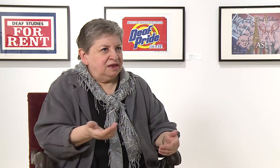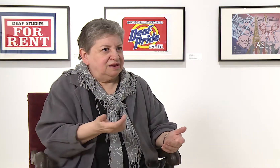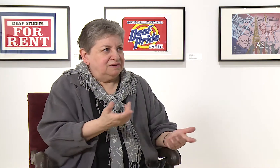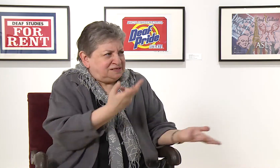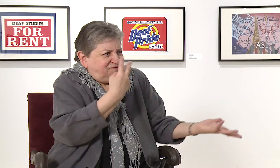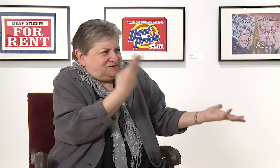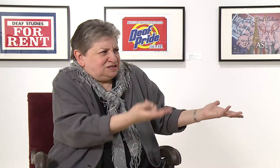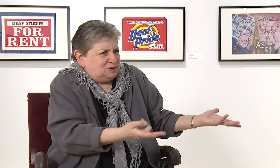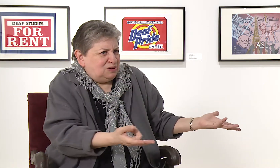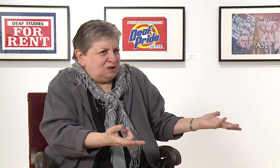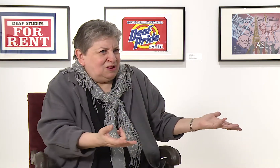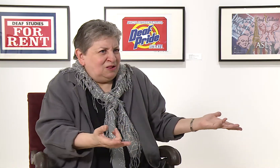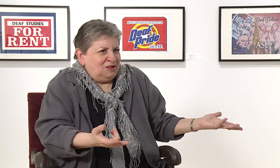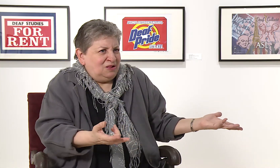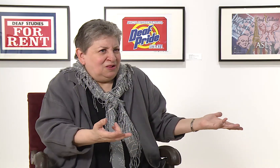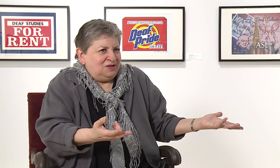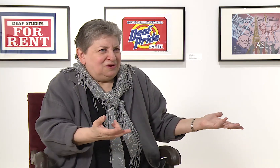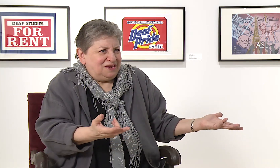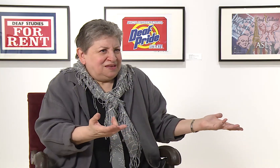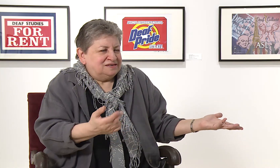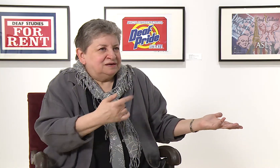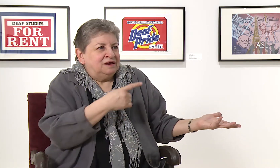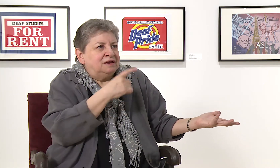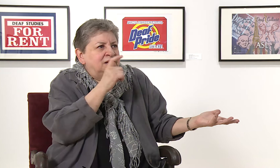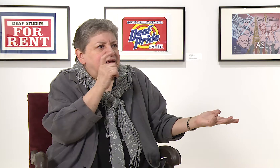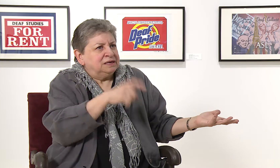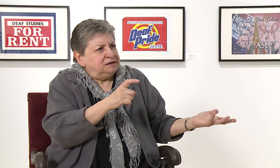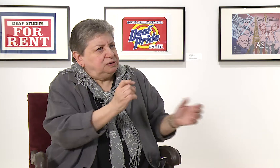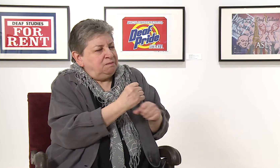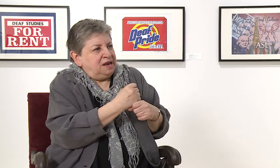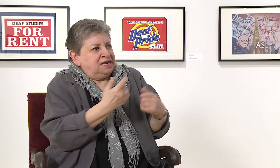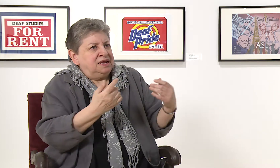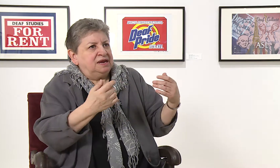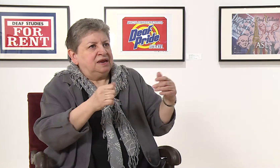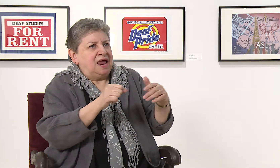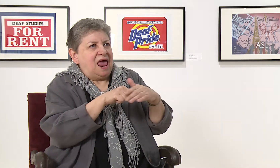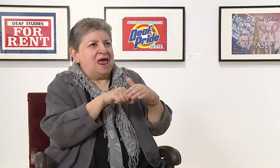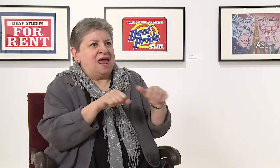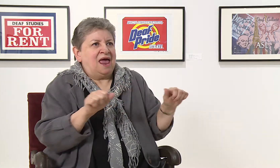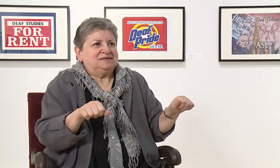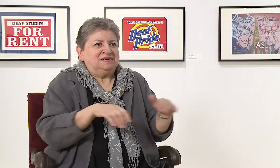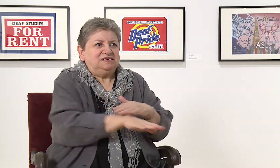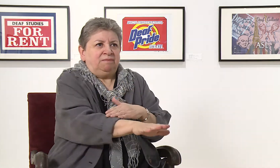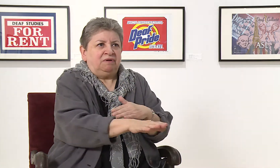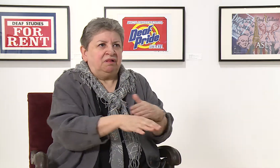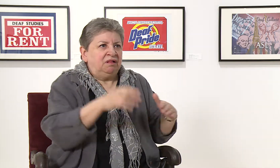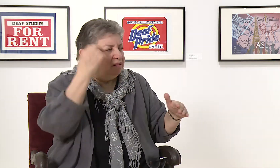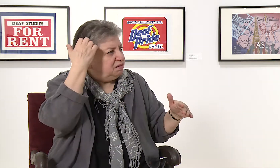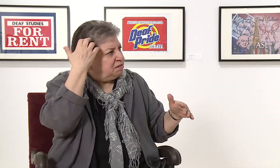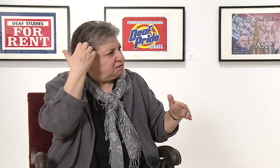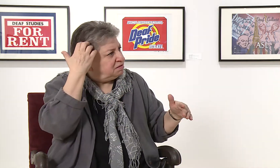Museums weren't just for hearing people. It's truly a visual experience,